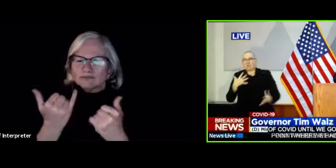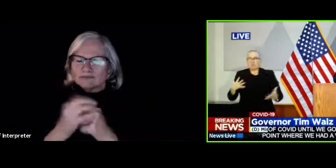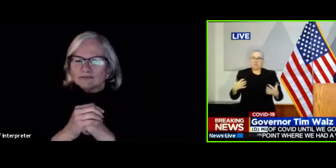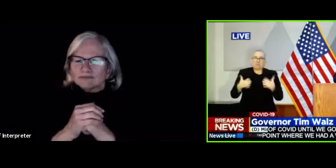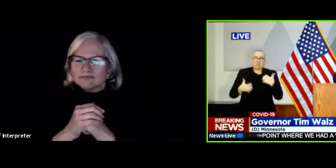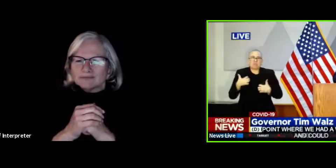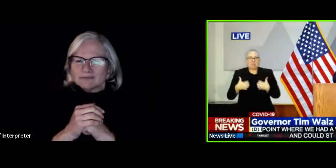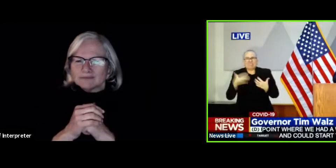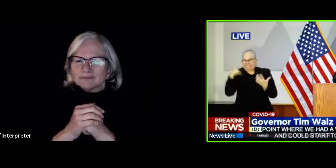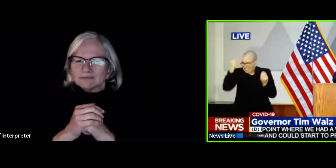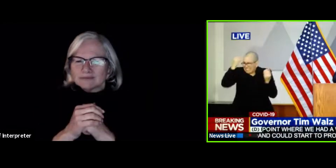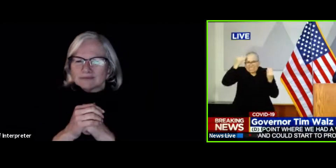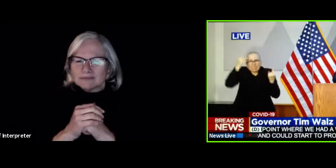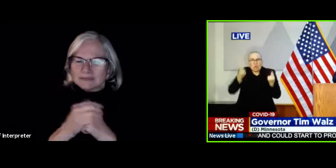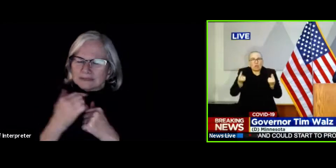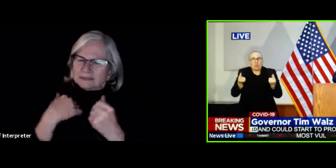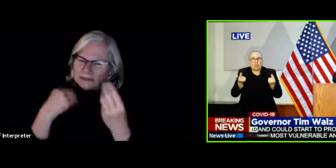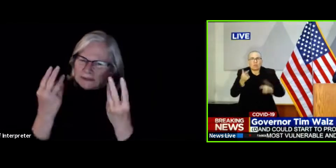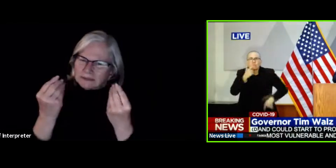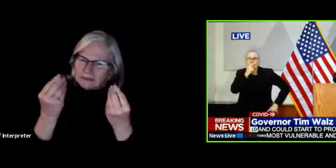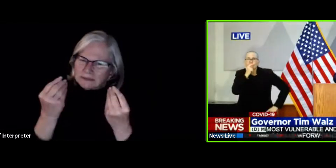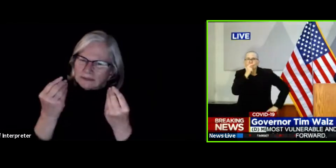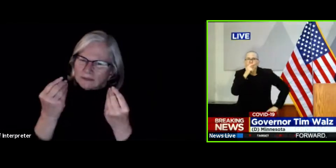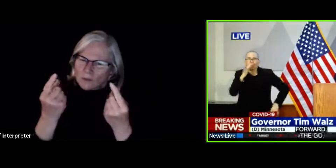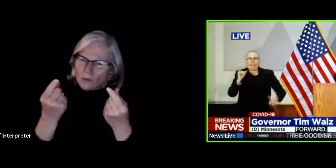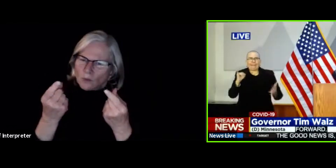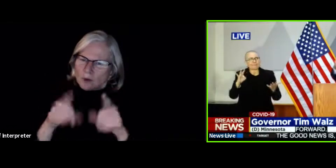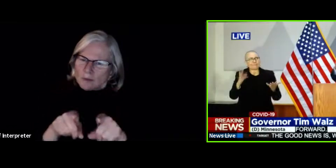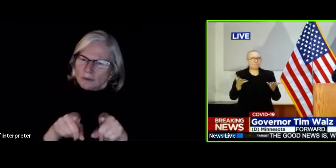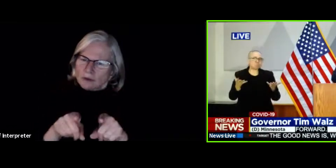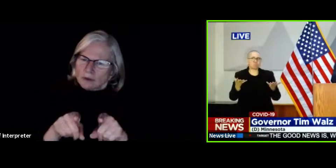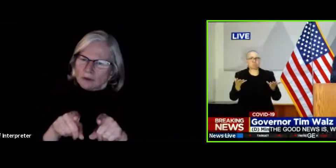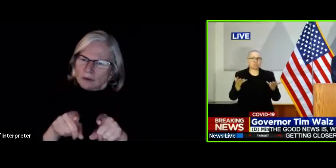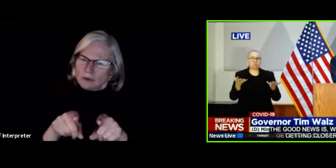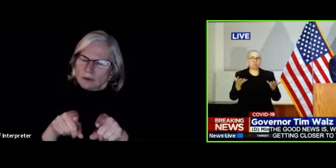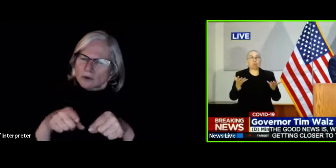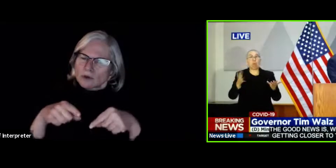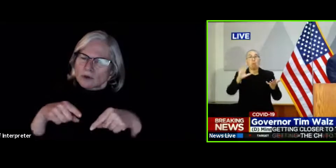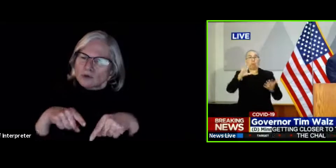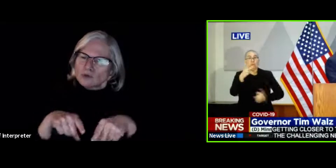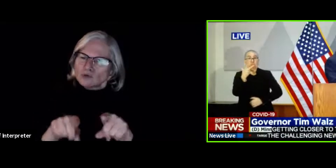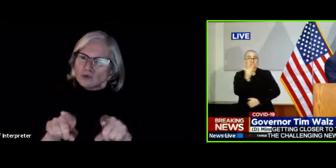HAPPENS DURING A TWO-SERIES OF SHOTS SPREADS OUT OVER TWO WEEKS